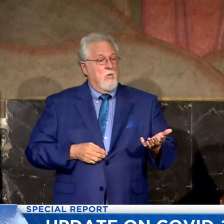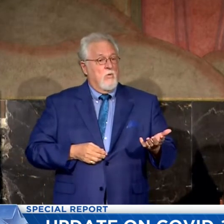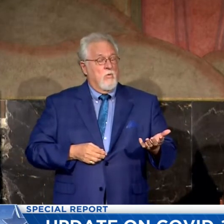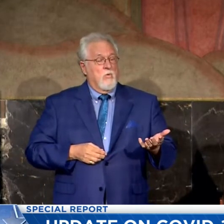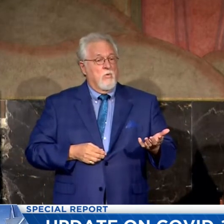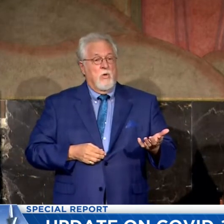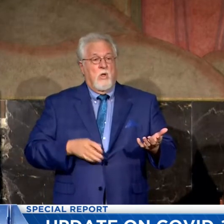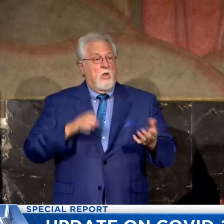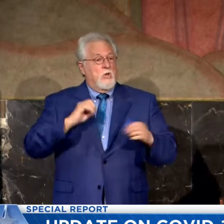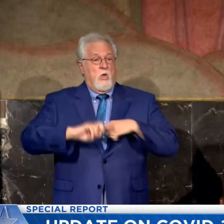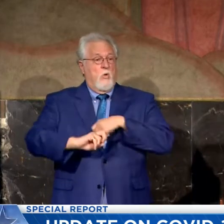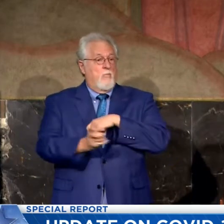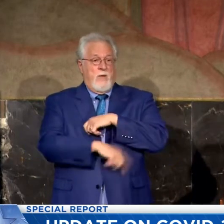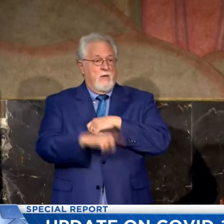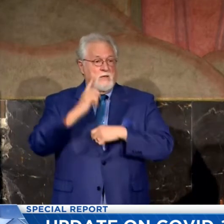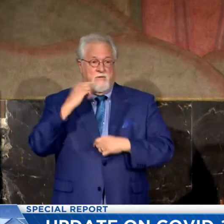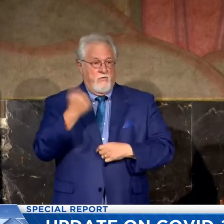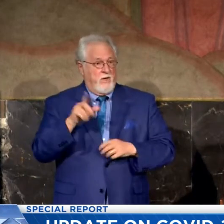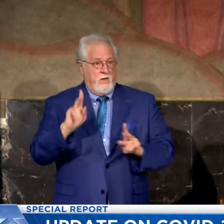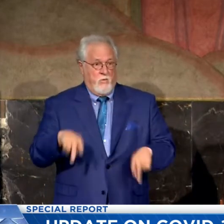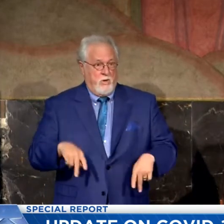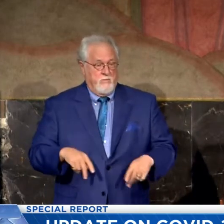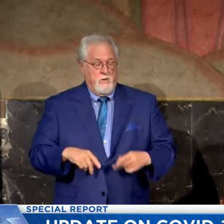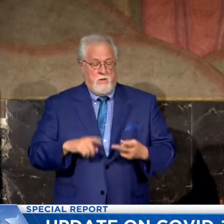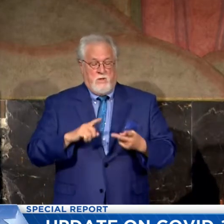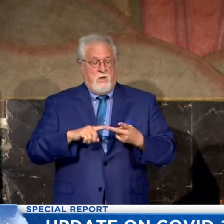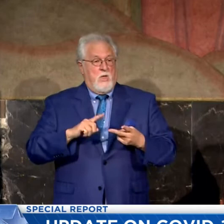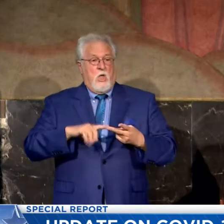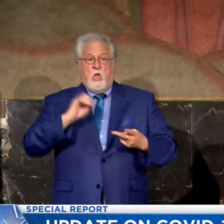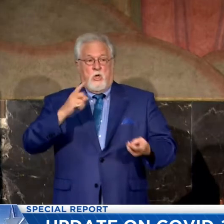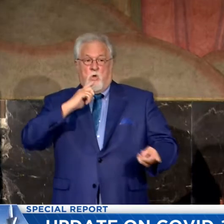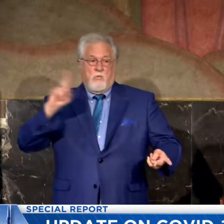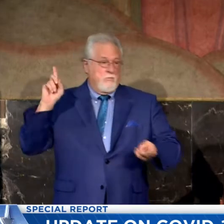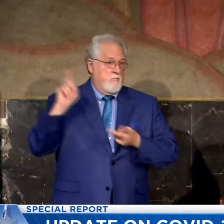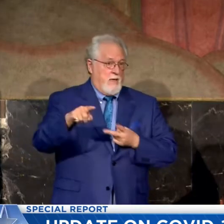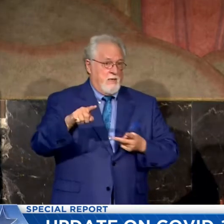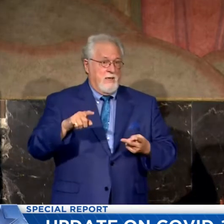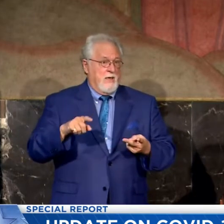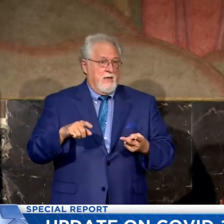CONFIDENT THAT THEY DO NOT HAVE COVID-19 THERE IS NO PENALTY